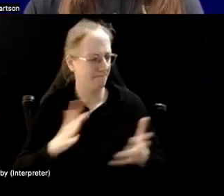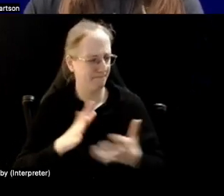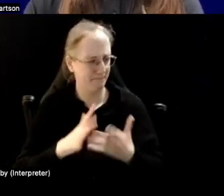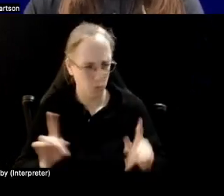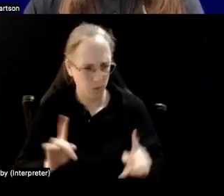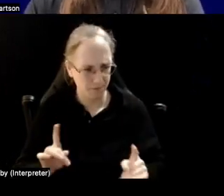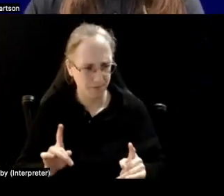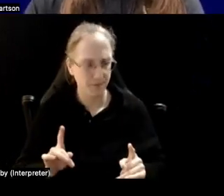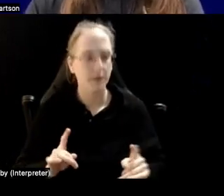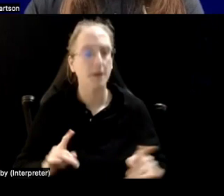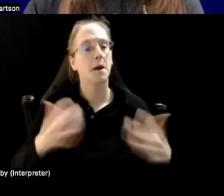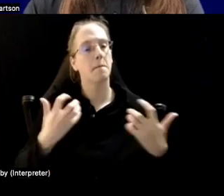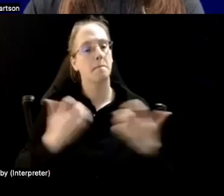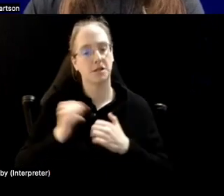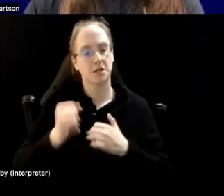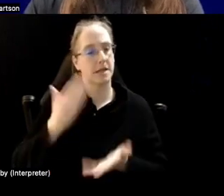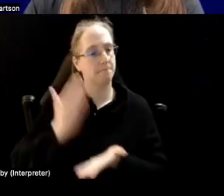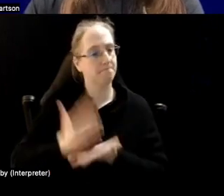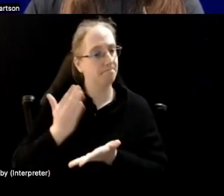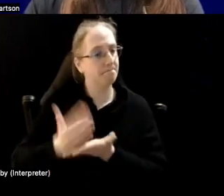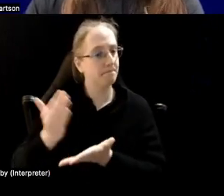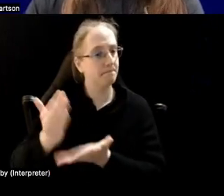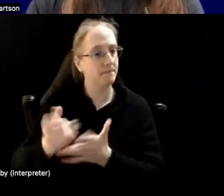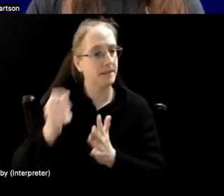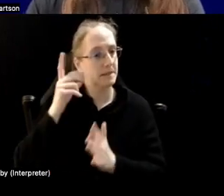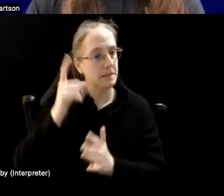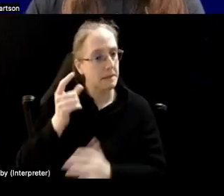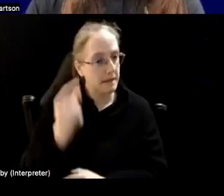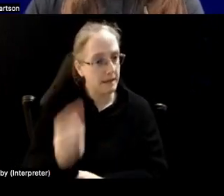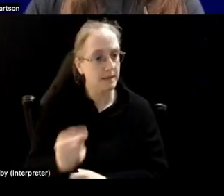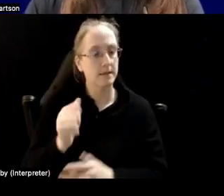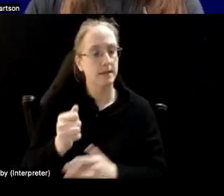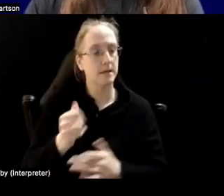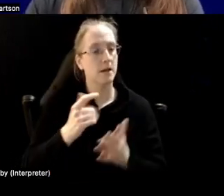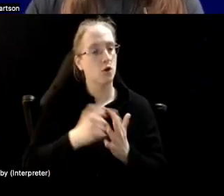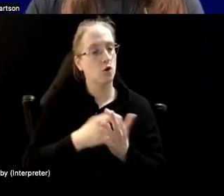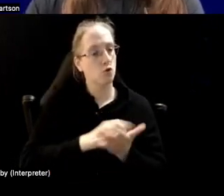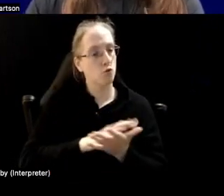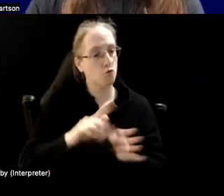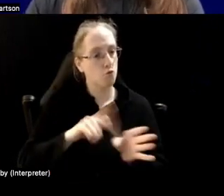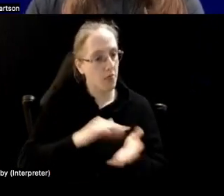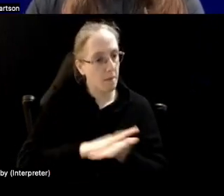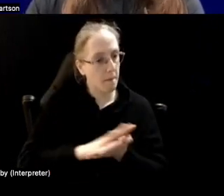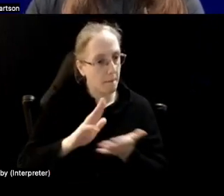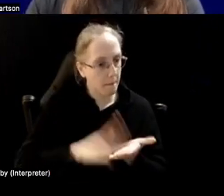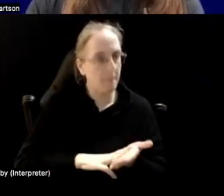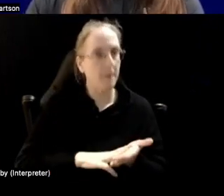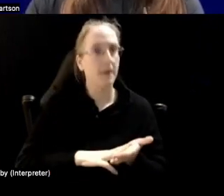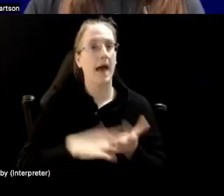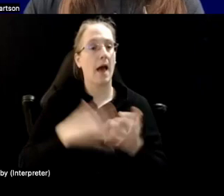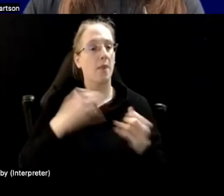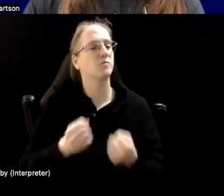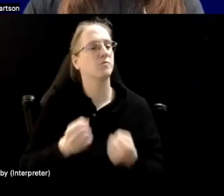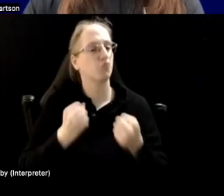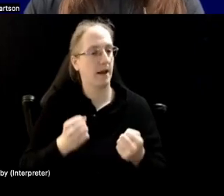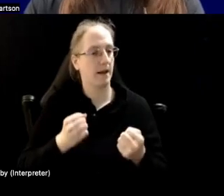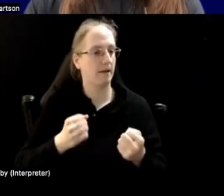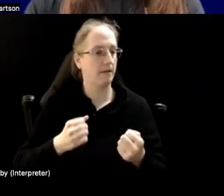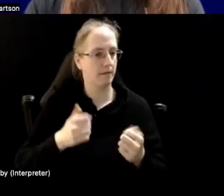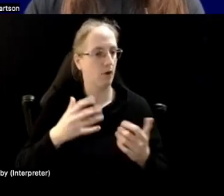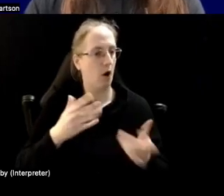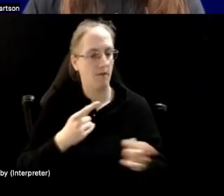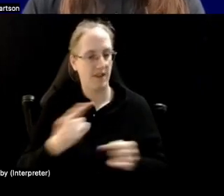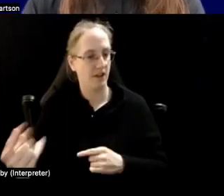of rhythm and intensity of each other's movements and gestures, of your actions,